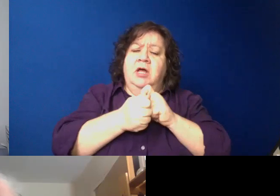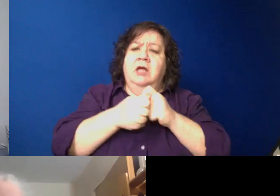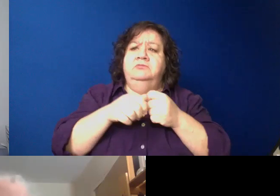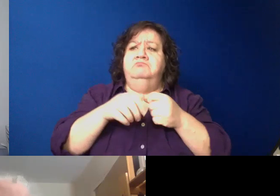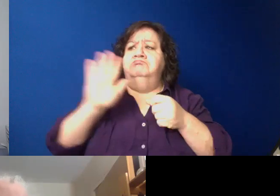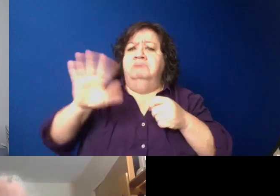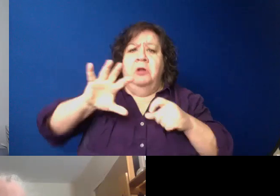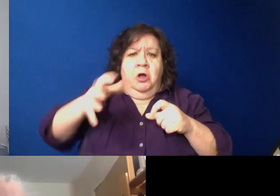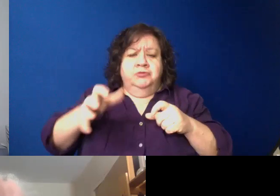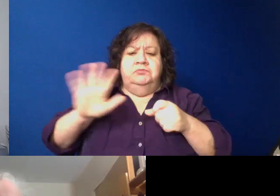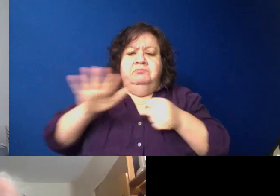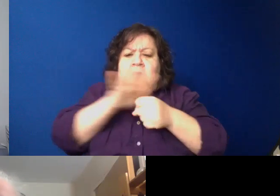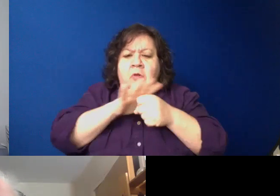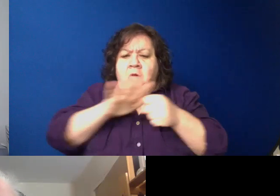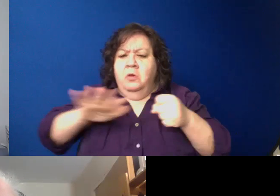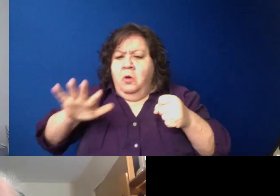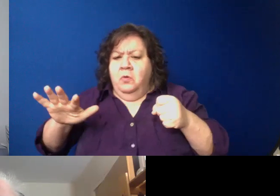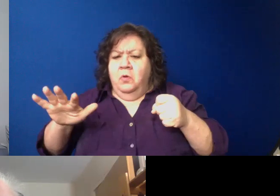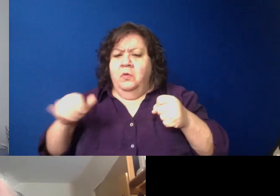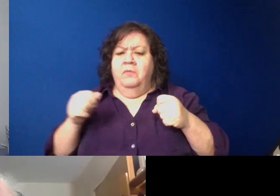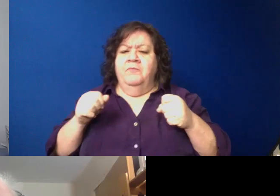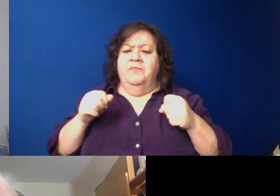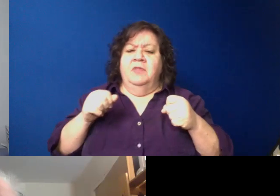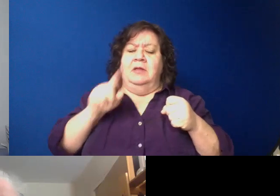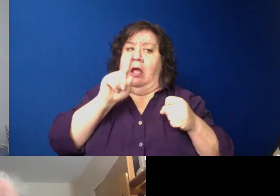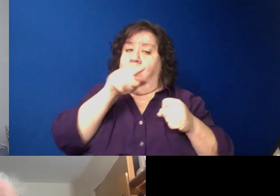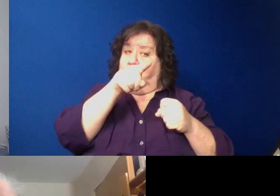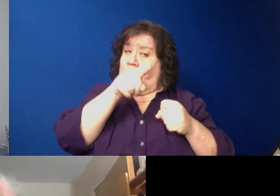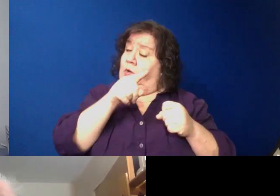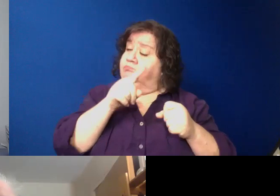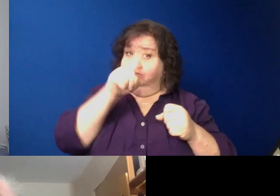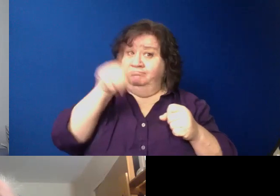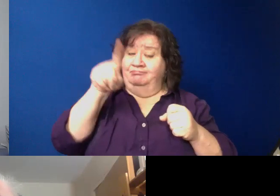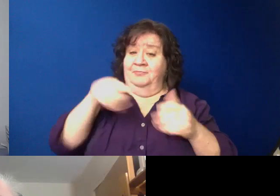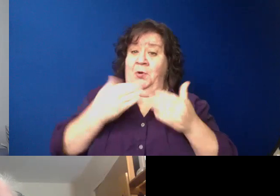around the the area of climate justice so this is really positive but there was also highlights